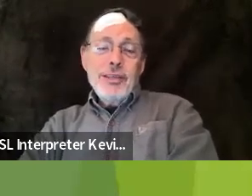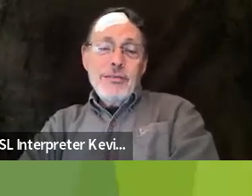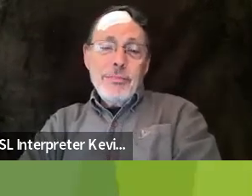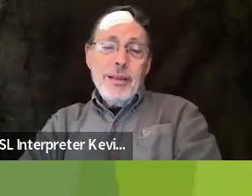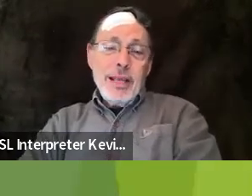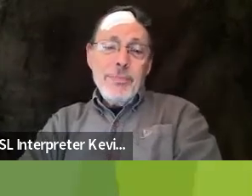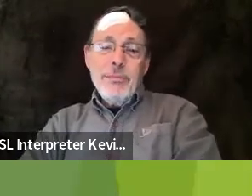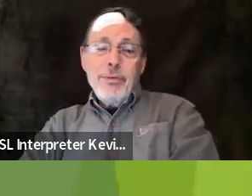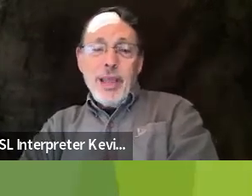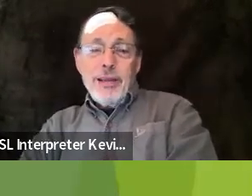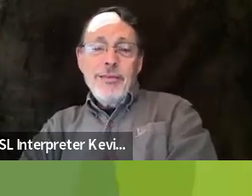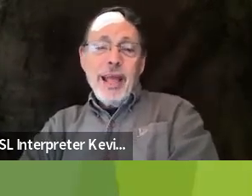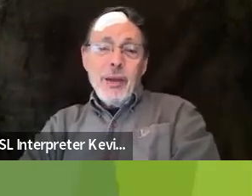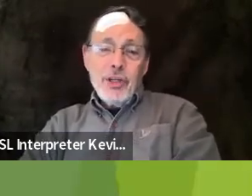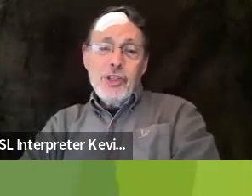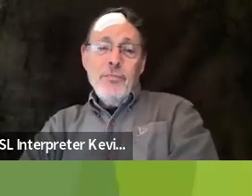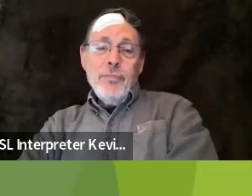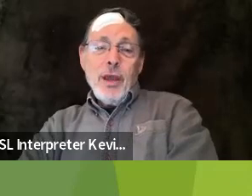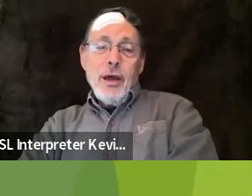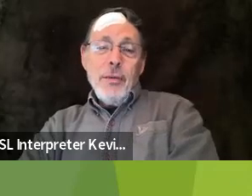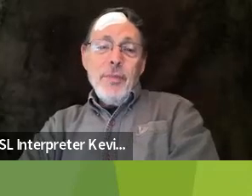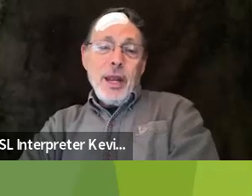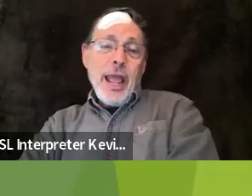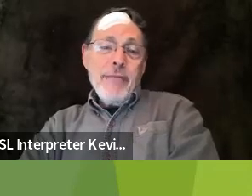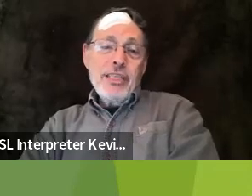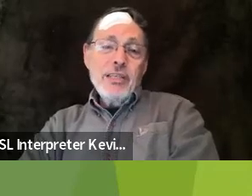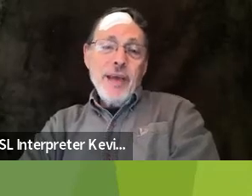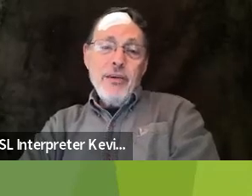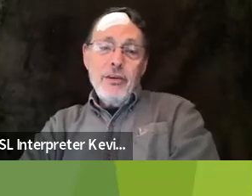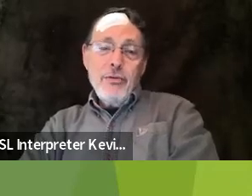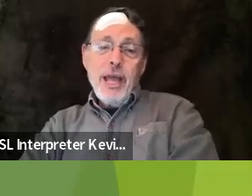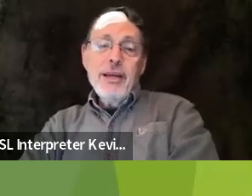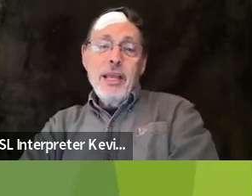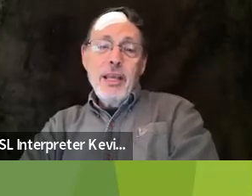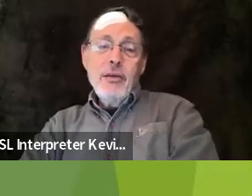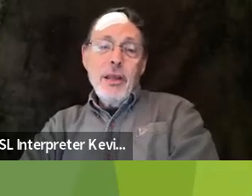and keep it in plain language, and I have a sense of how to do that.